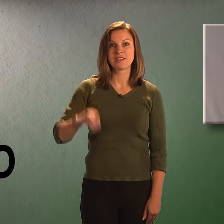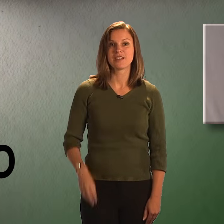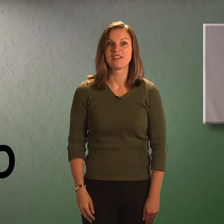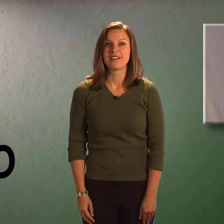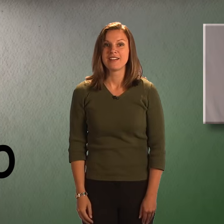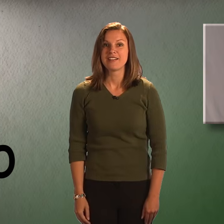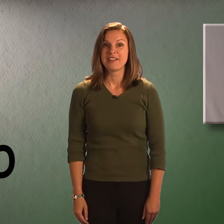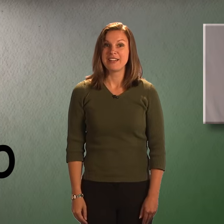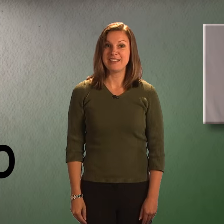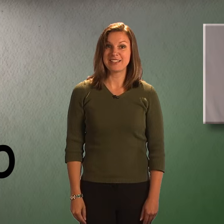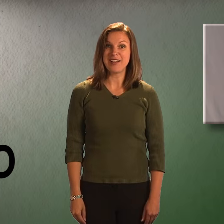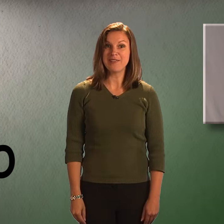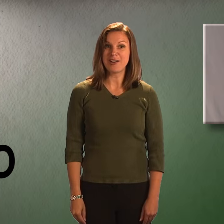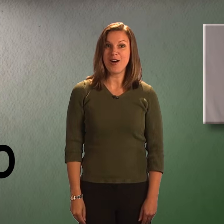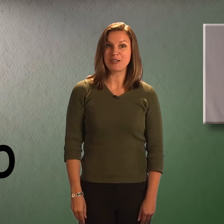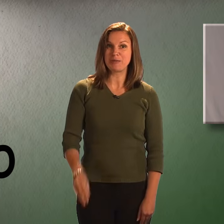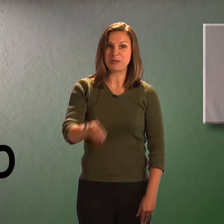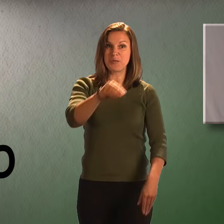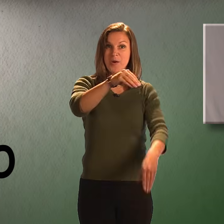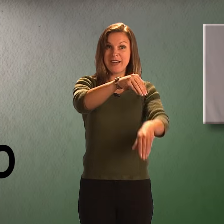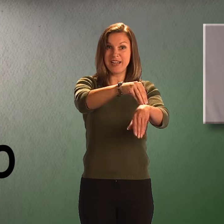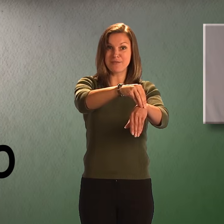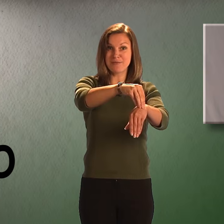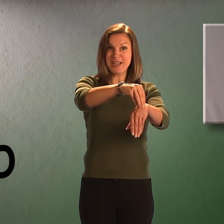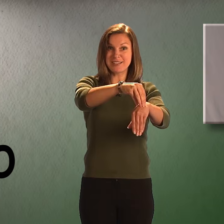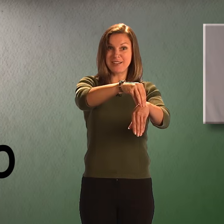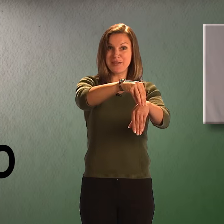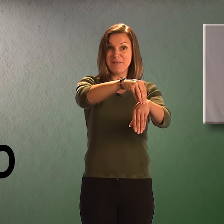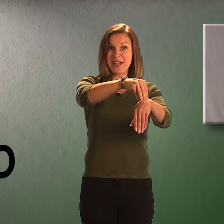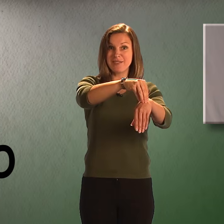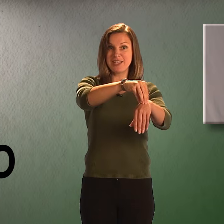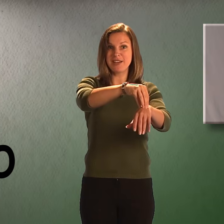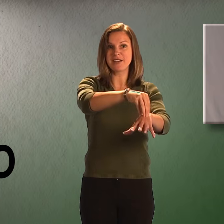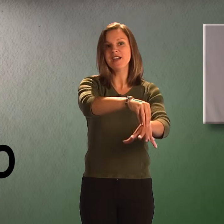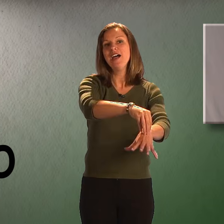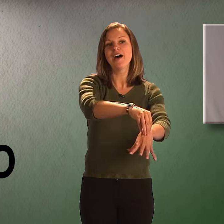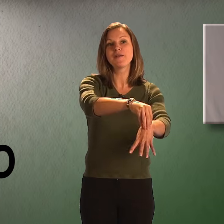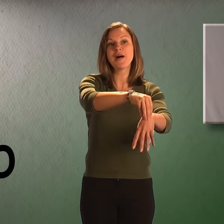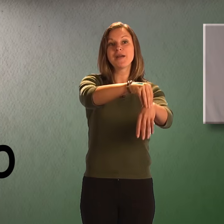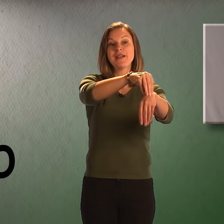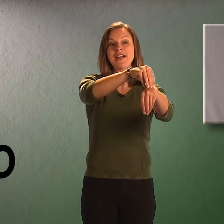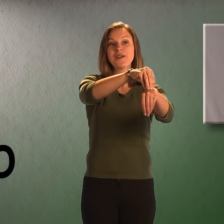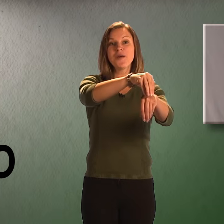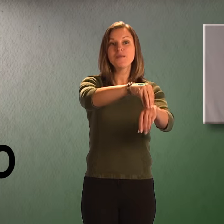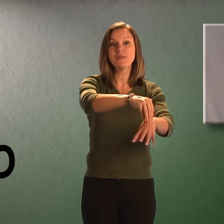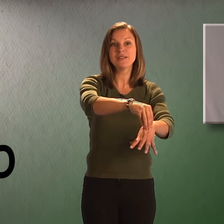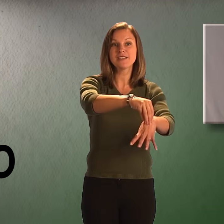In the sign for "Octopus" one hand rests on the back of the other and the bottom hand opens and closes,